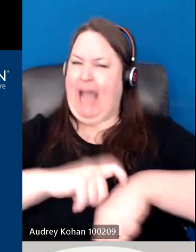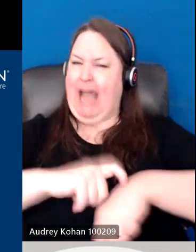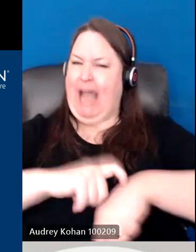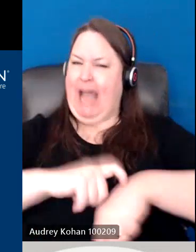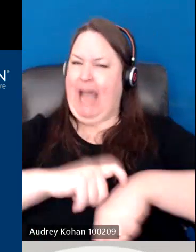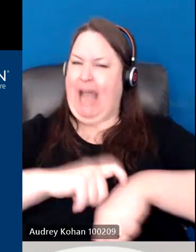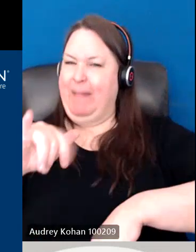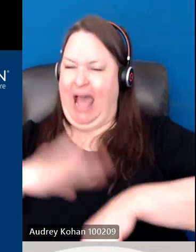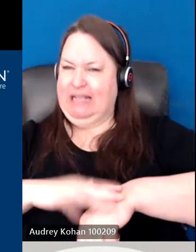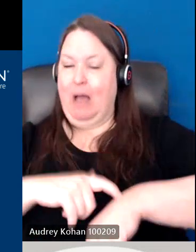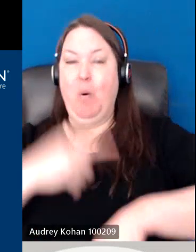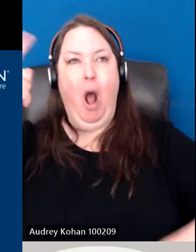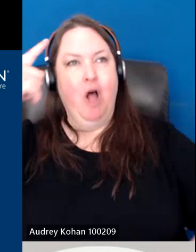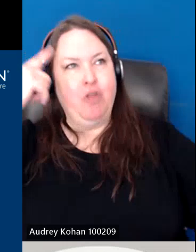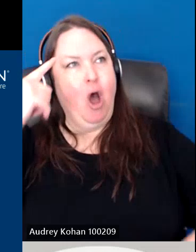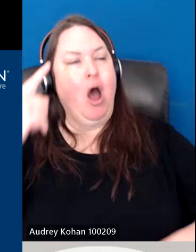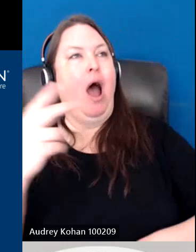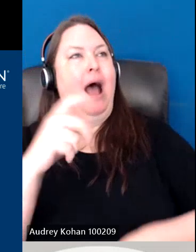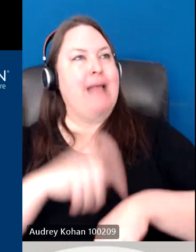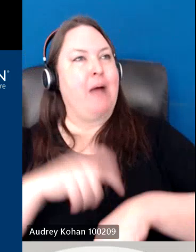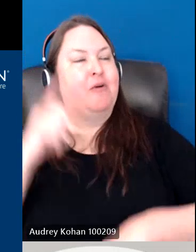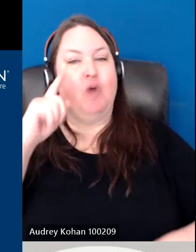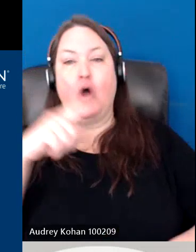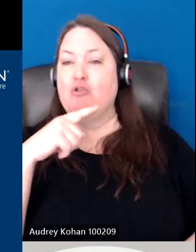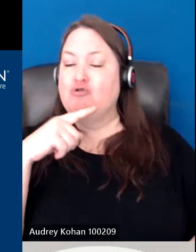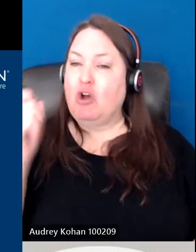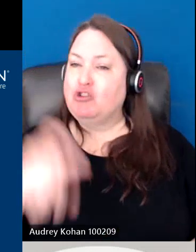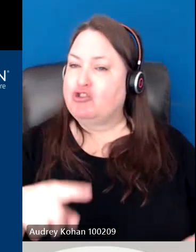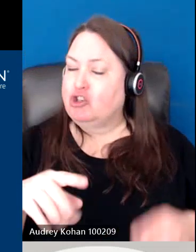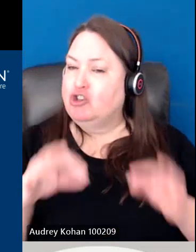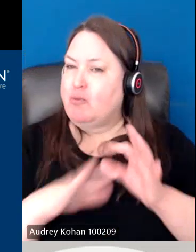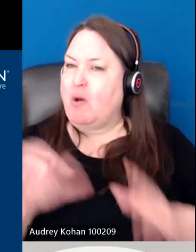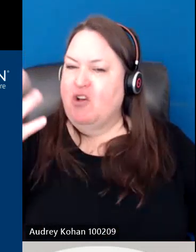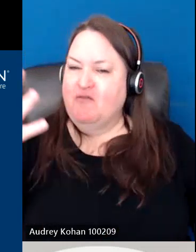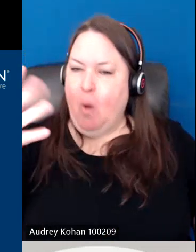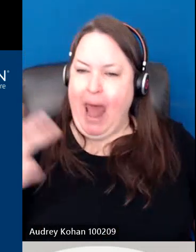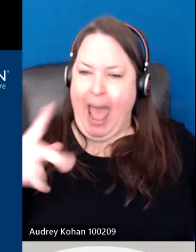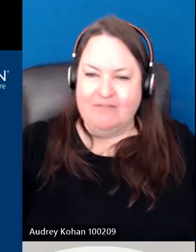Hospital thought that timely for a Russian interpreter was 4 and a half hours uh and uh